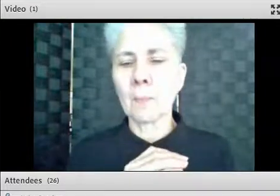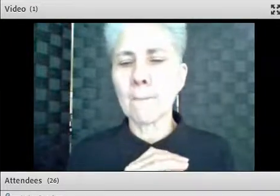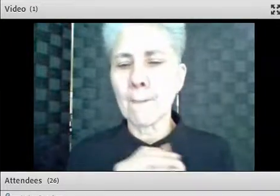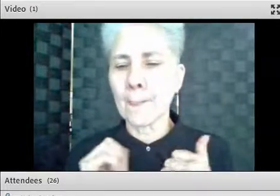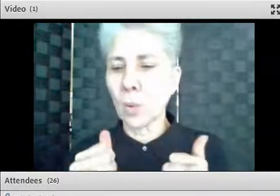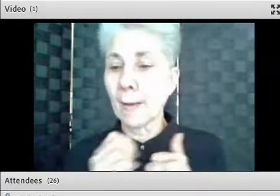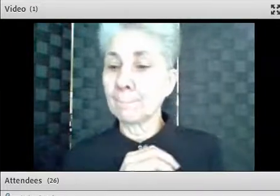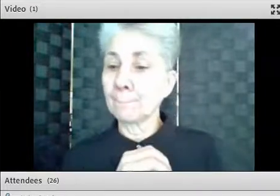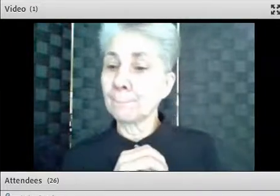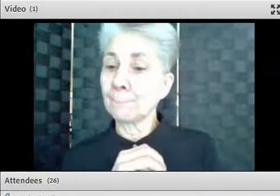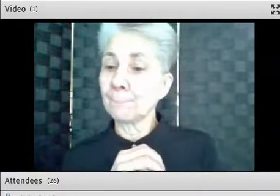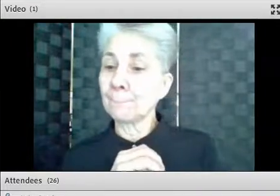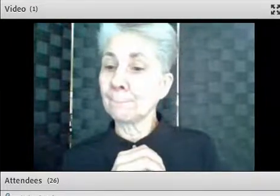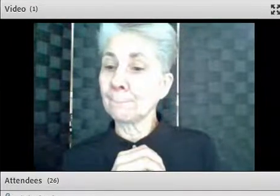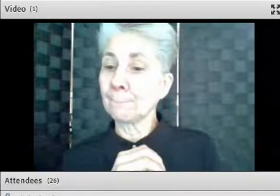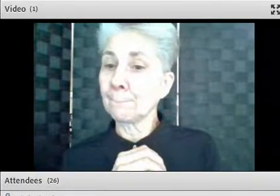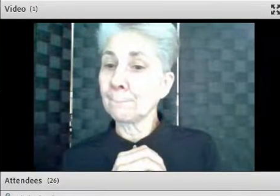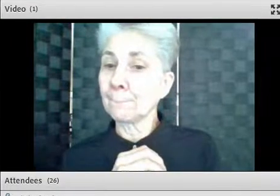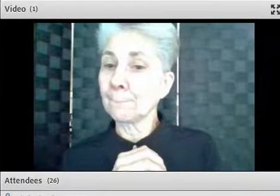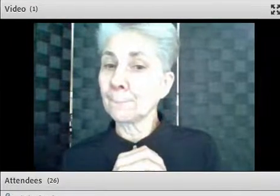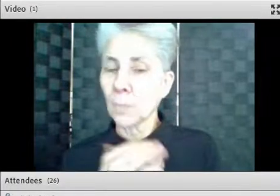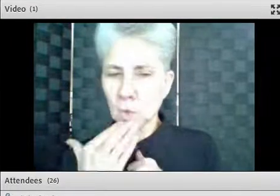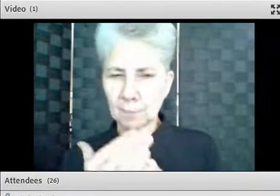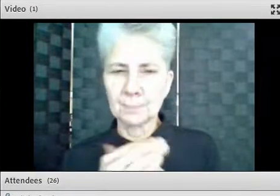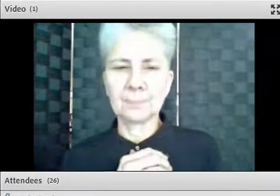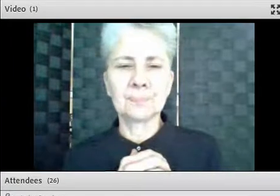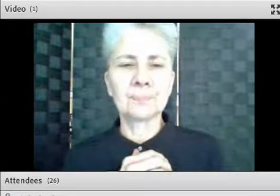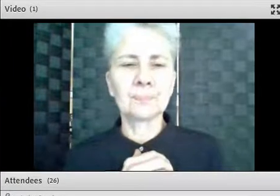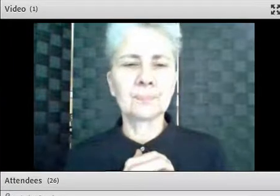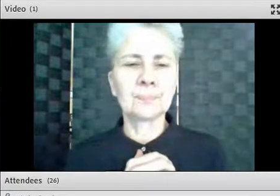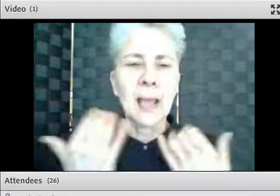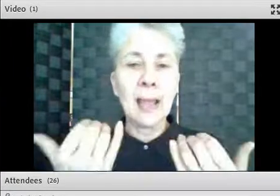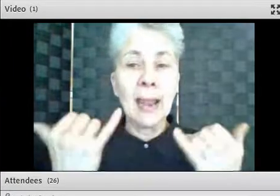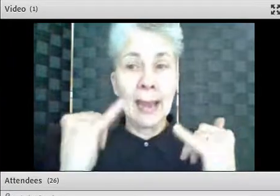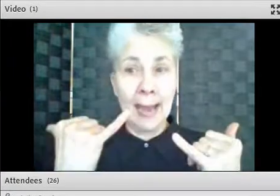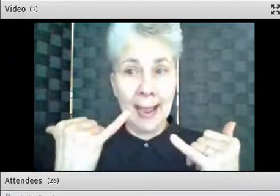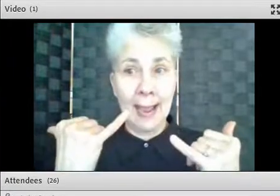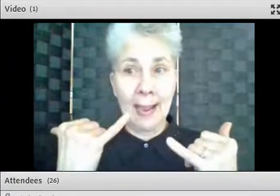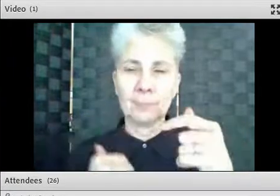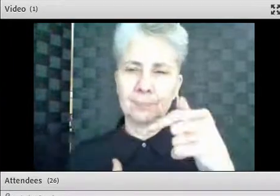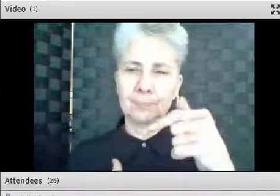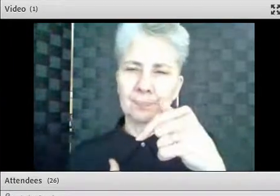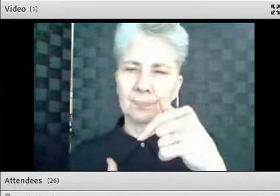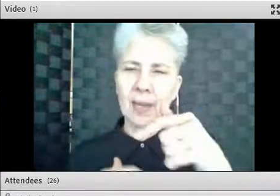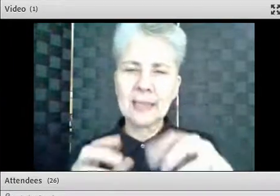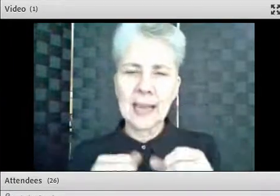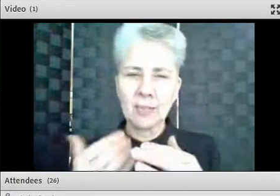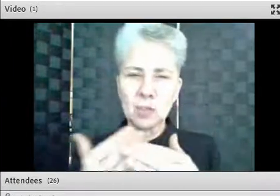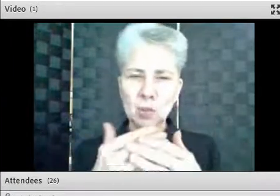Okay. Okay. Good, good, good. Now, okay, so let's take this newfound knowledge